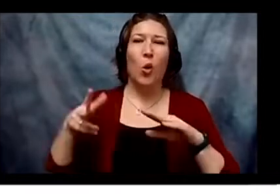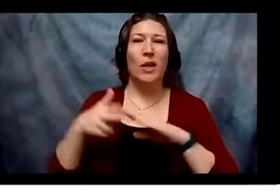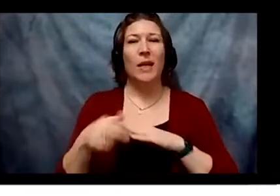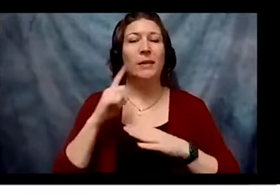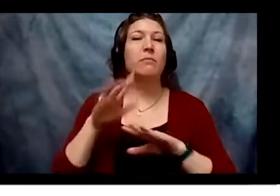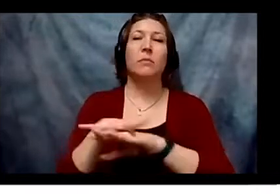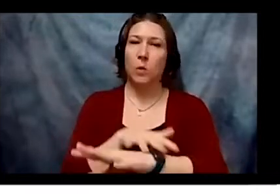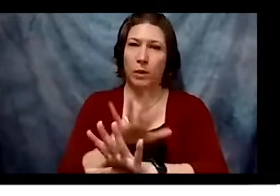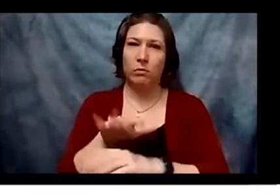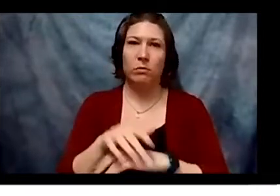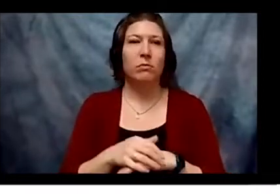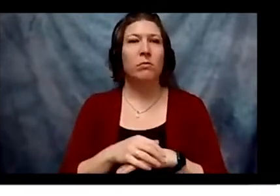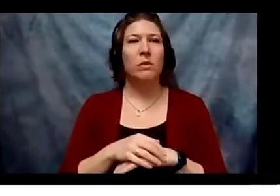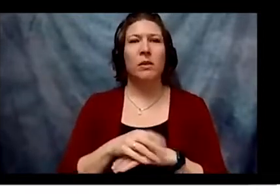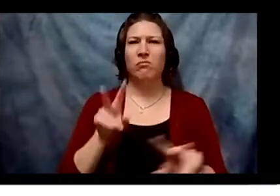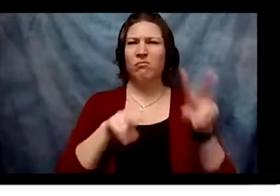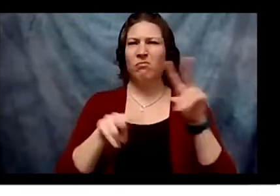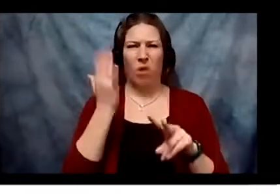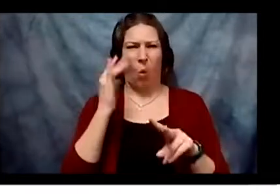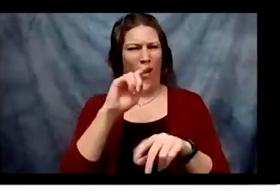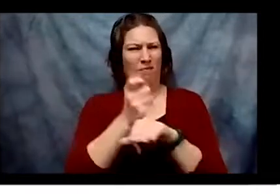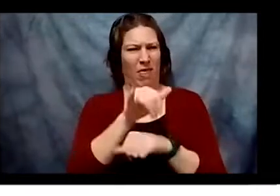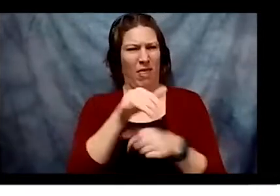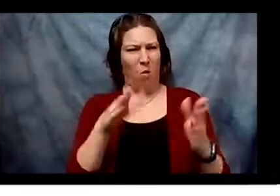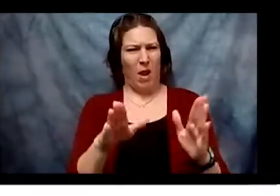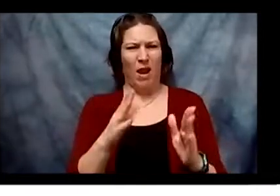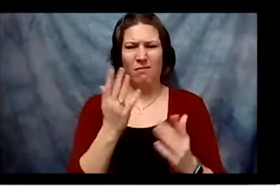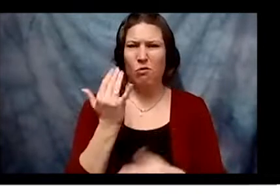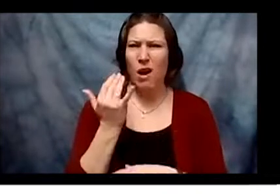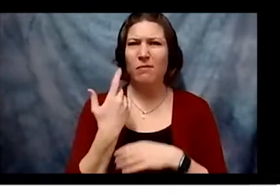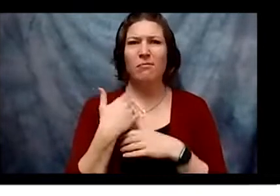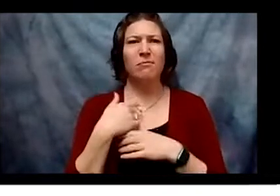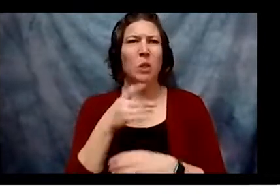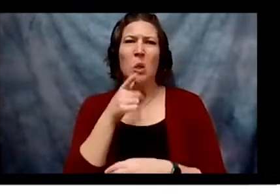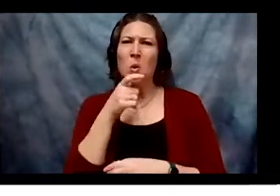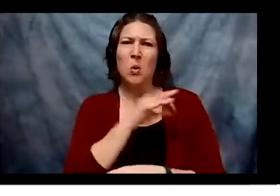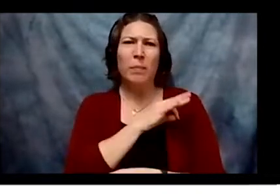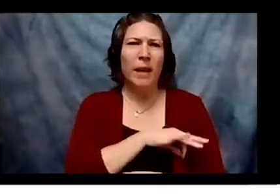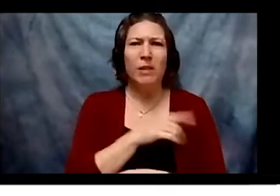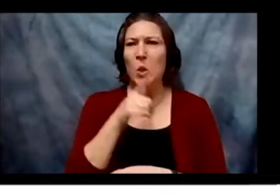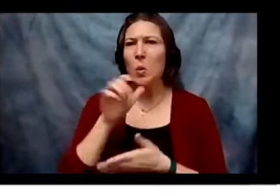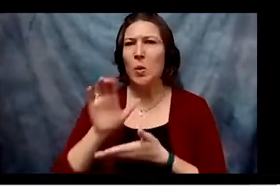are the way they are. Who benefits, who's excluded? Learn directly